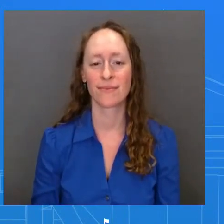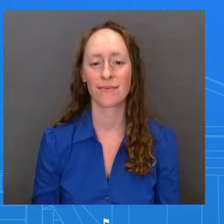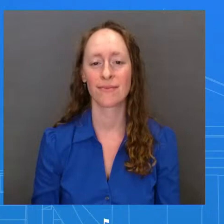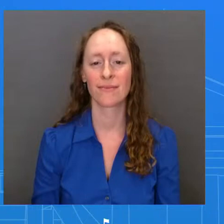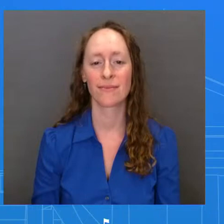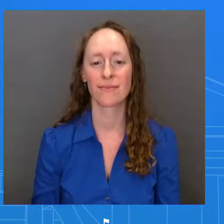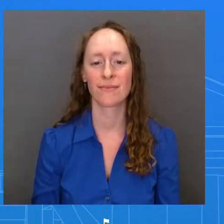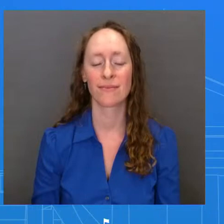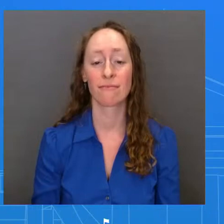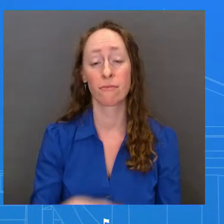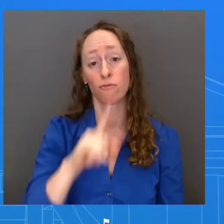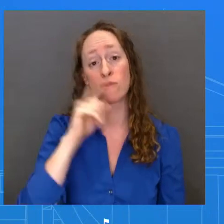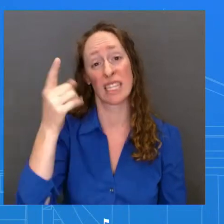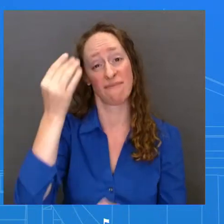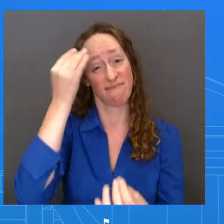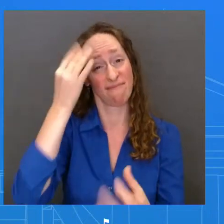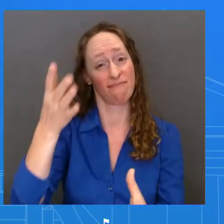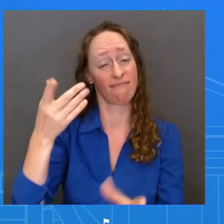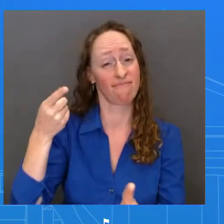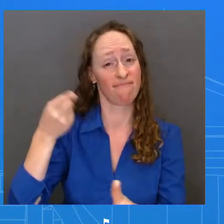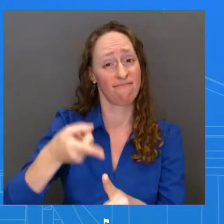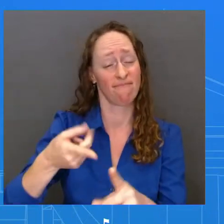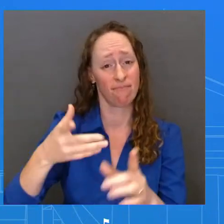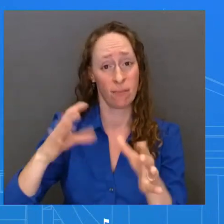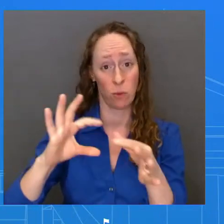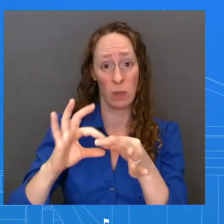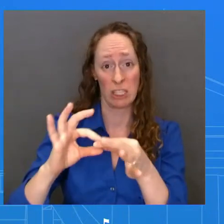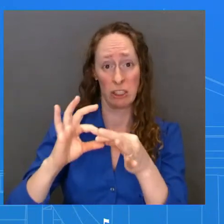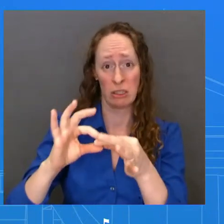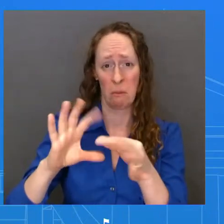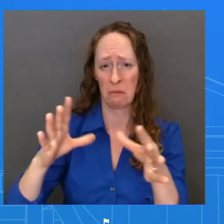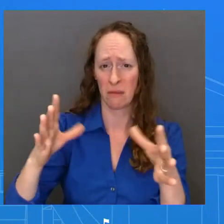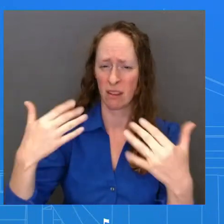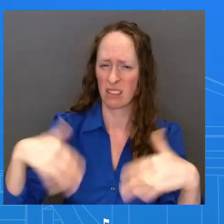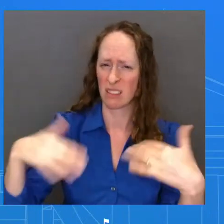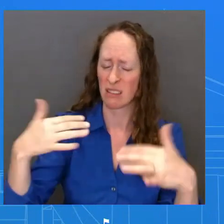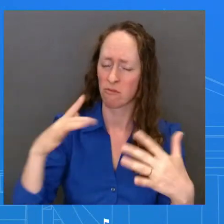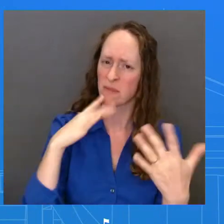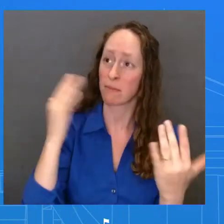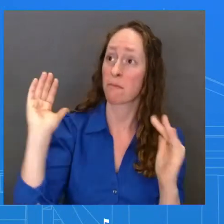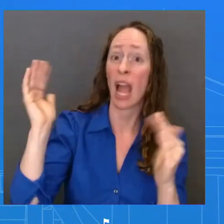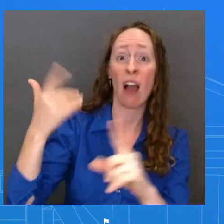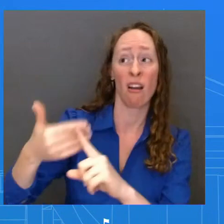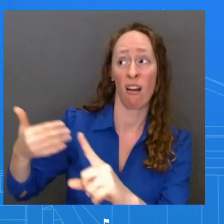And a lot of that, frankly, is due to the President's focus and investment in the personal aspect of diplomacy,